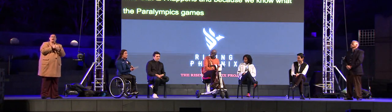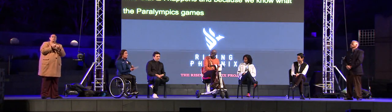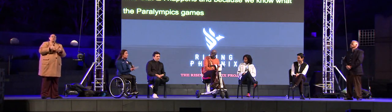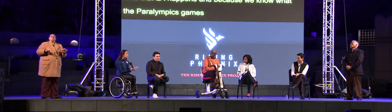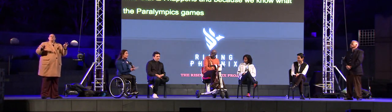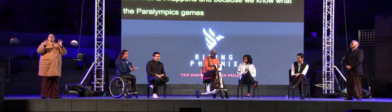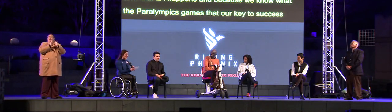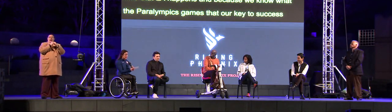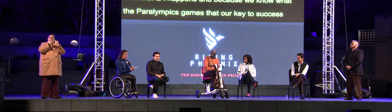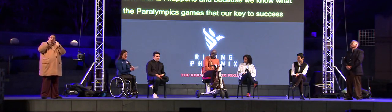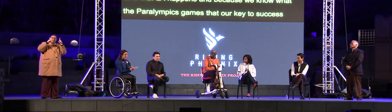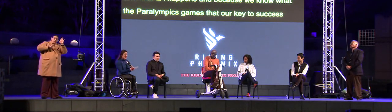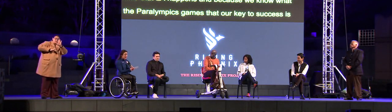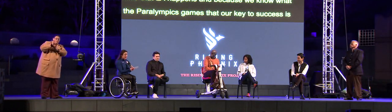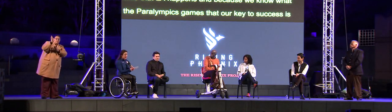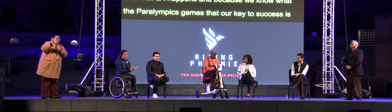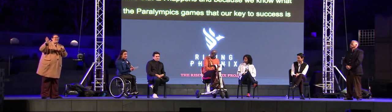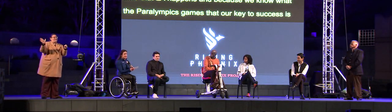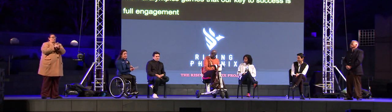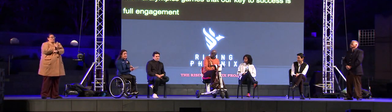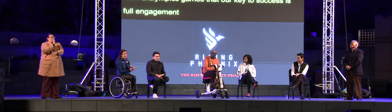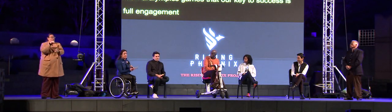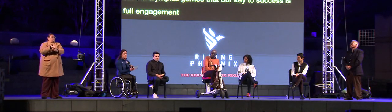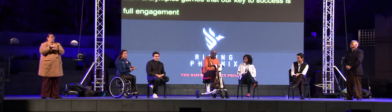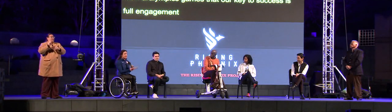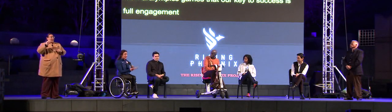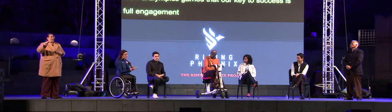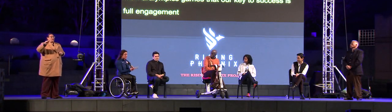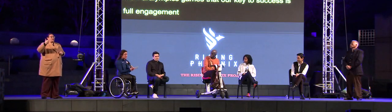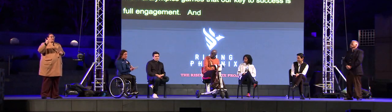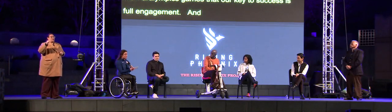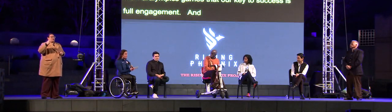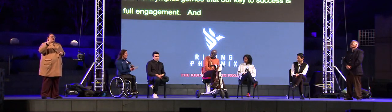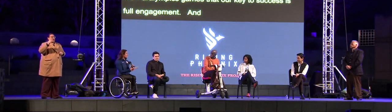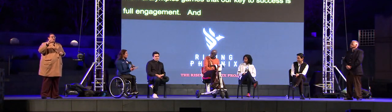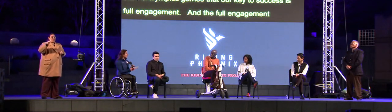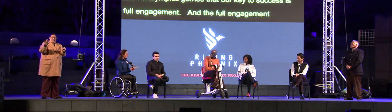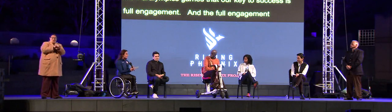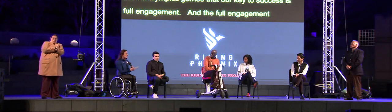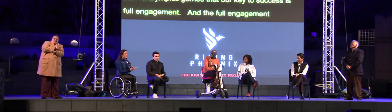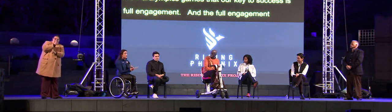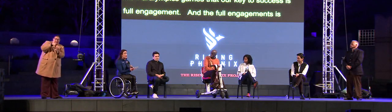is full engagement, and the full engagement is with our sponsors